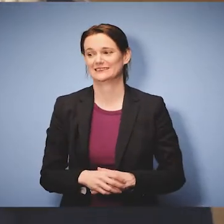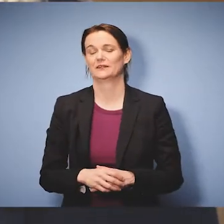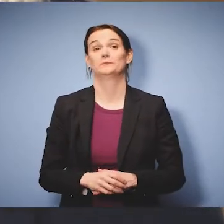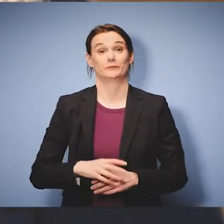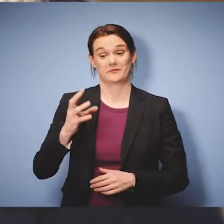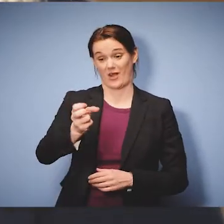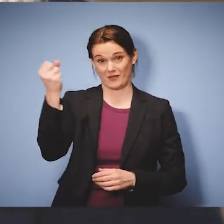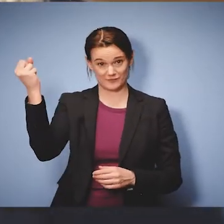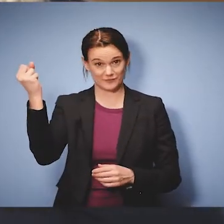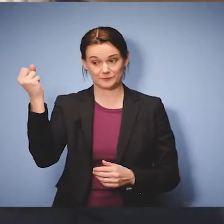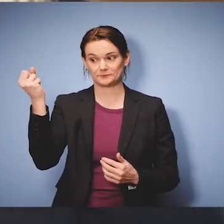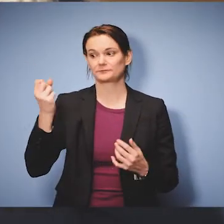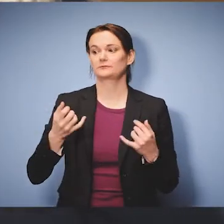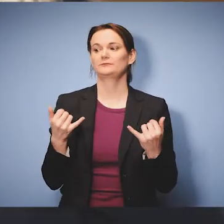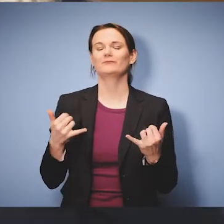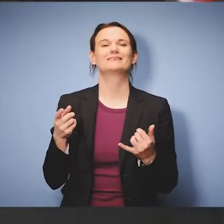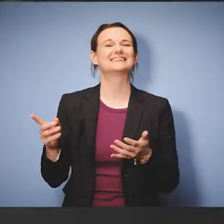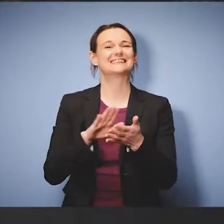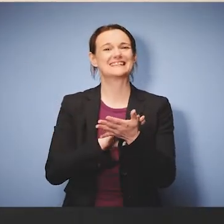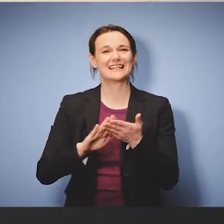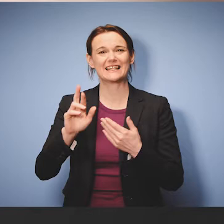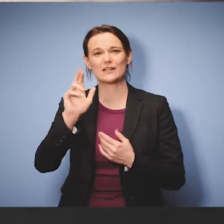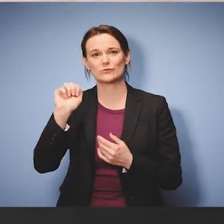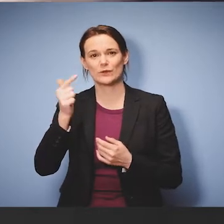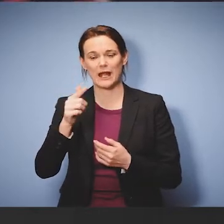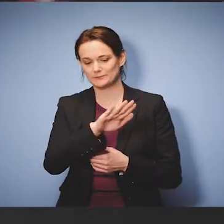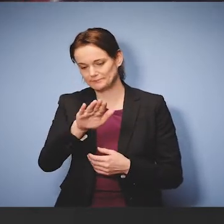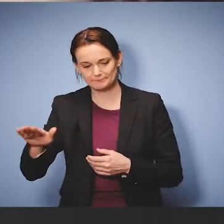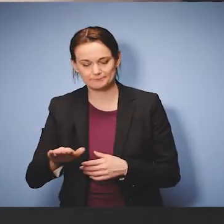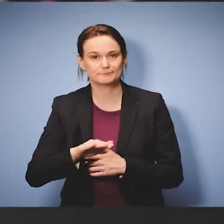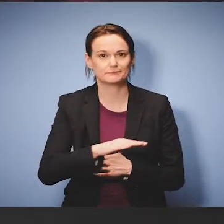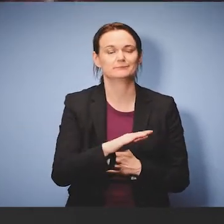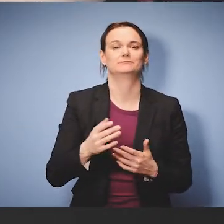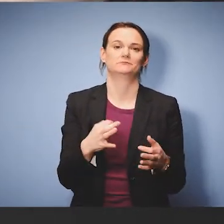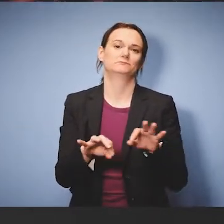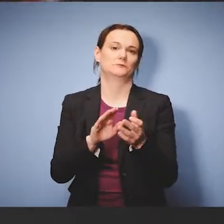So now that the faucet has been removed, we're gonna take a clean rag and just wipe any residue away from the hole.